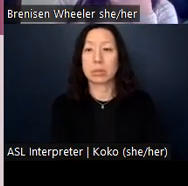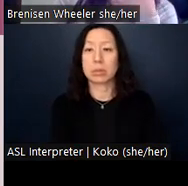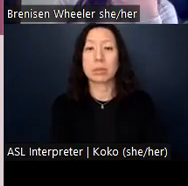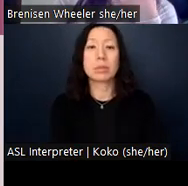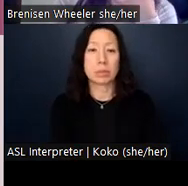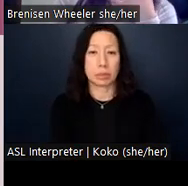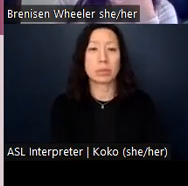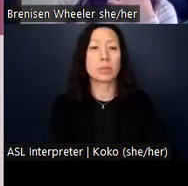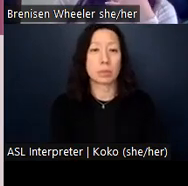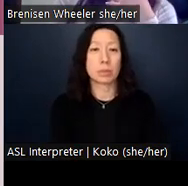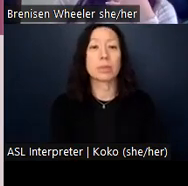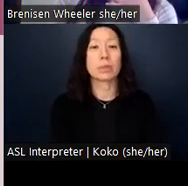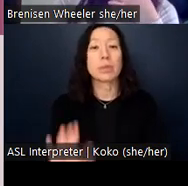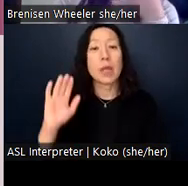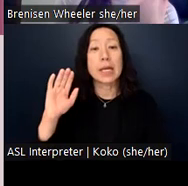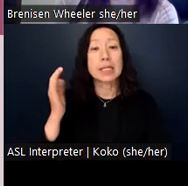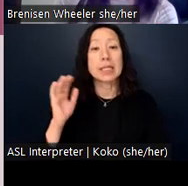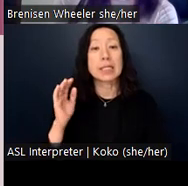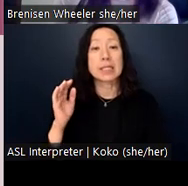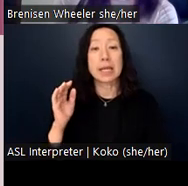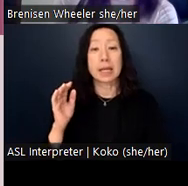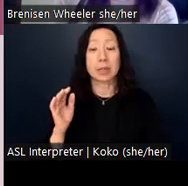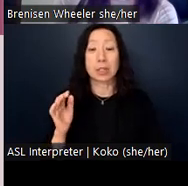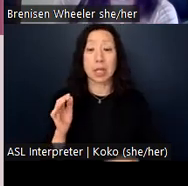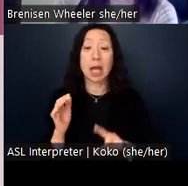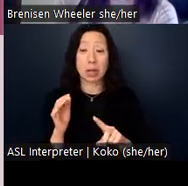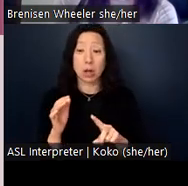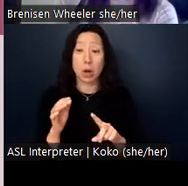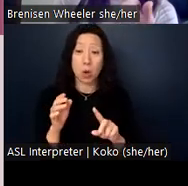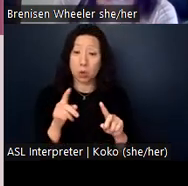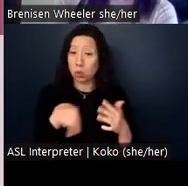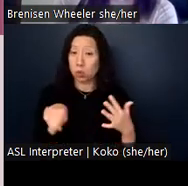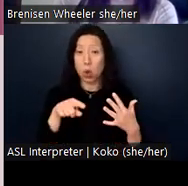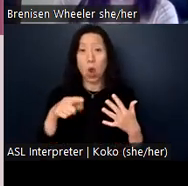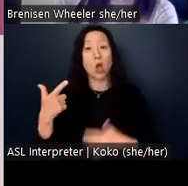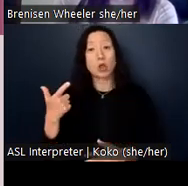to work on listening. 13:20:44 That's really great. Another 29%